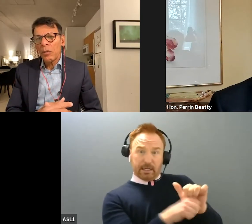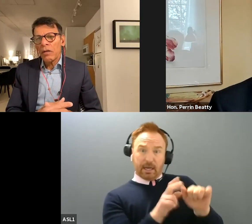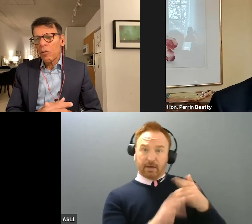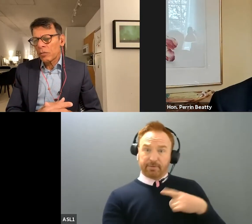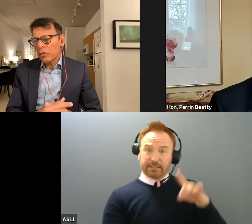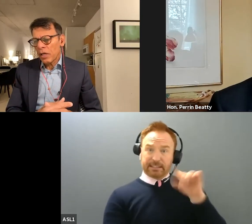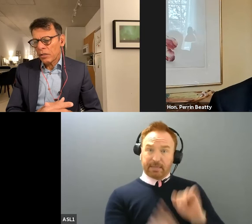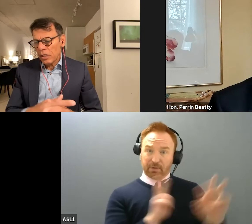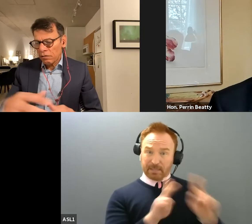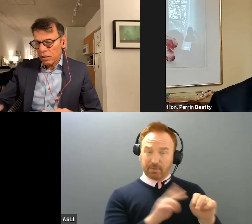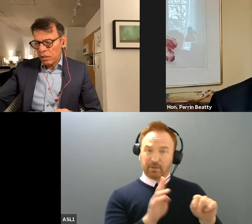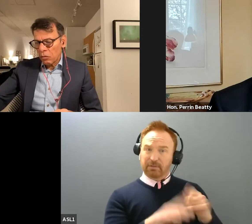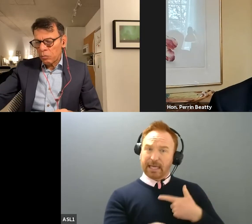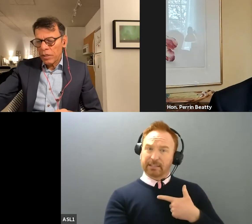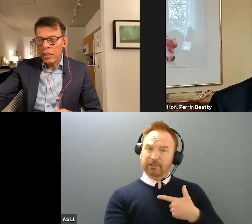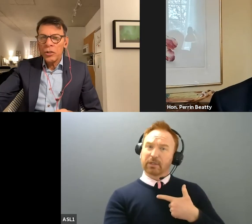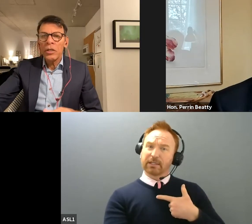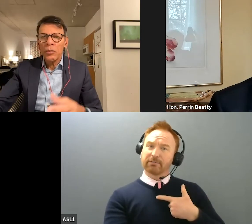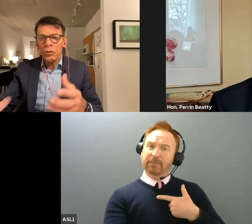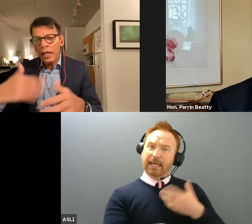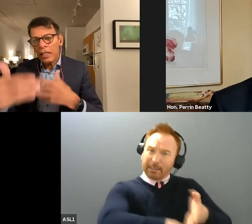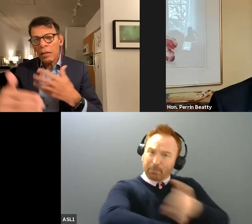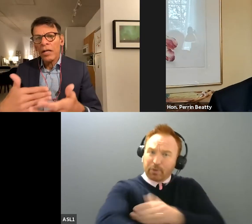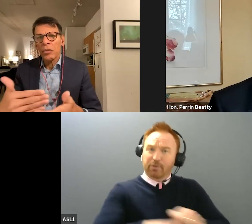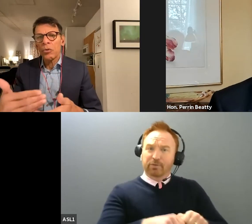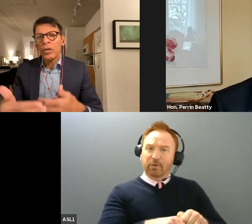We have always prided ourselves that if people get injured, we try to get them back to work,